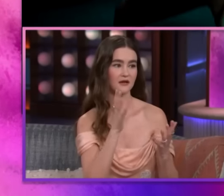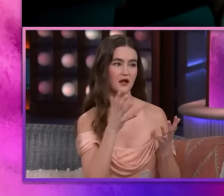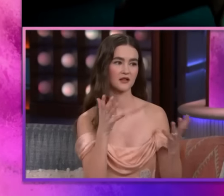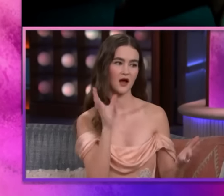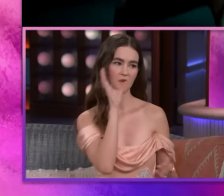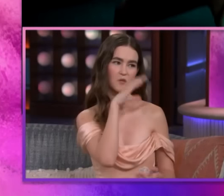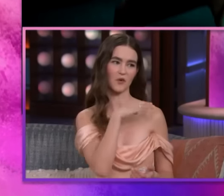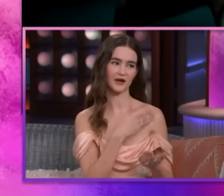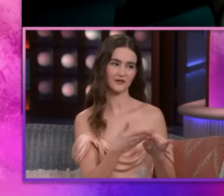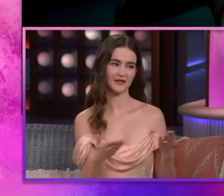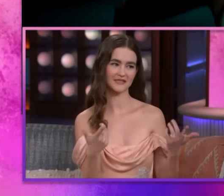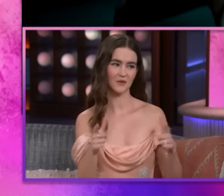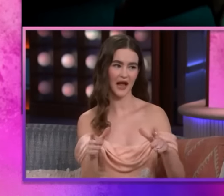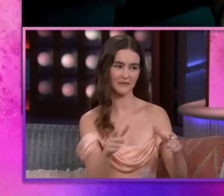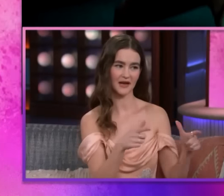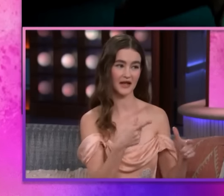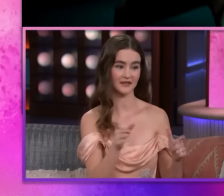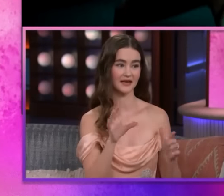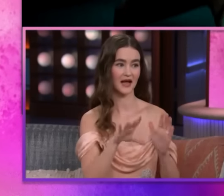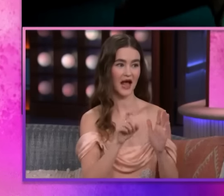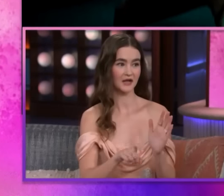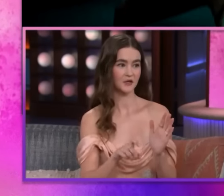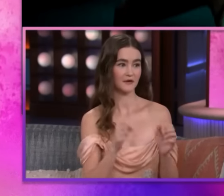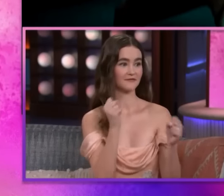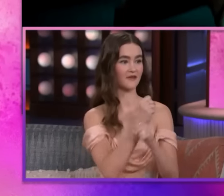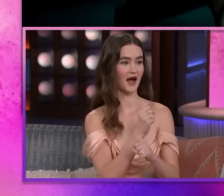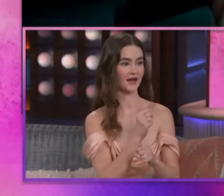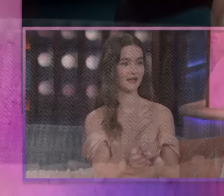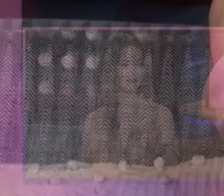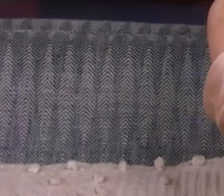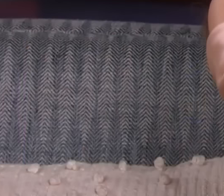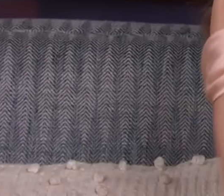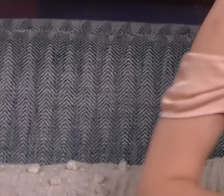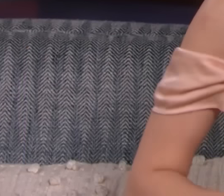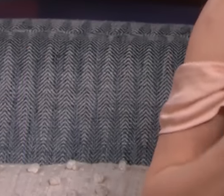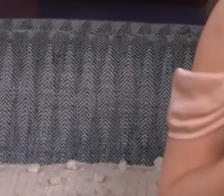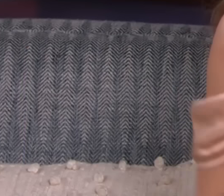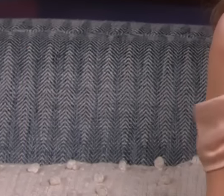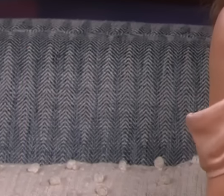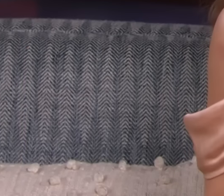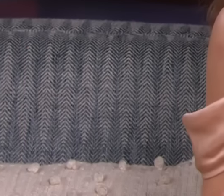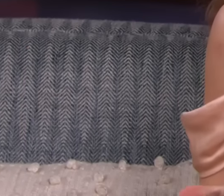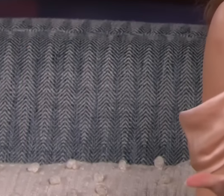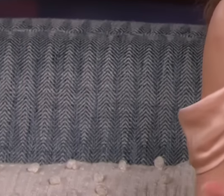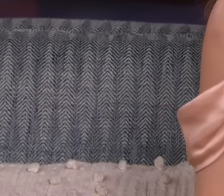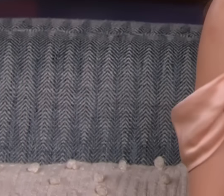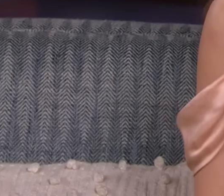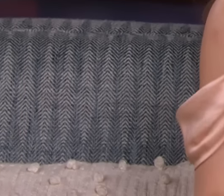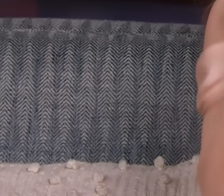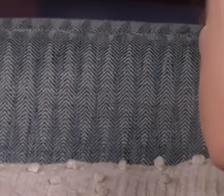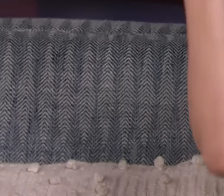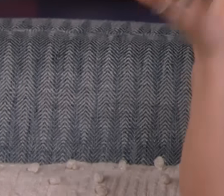And so they asked me if I would be Puck, and I said, "Why not?" So I joined this production, and it went so well.